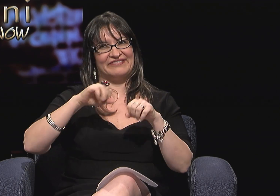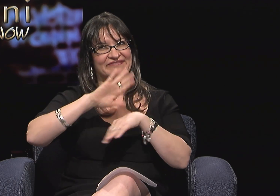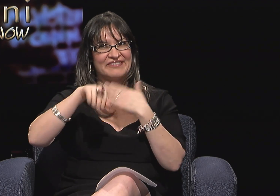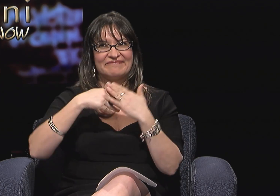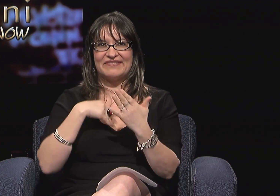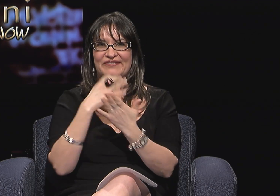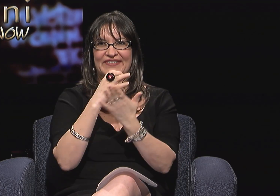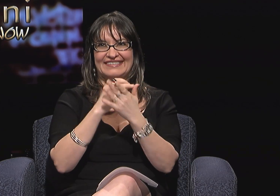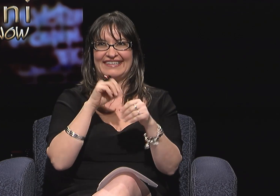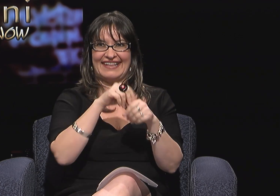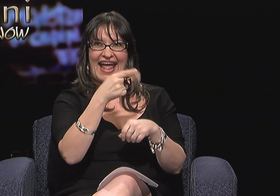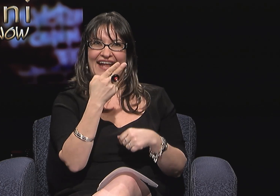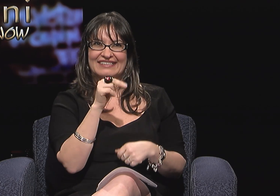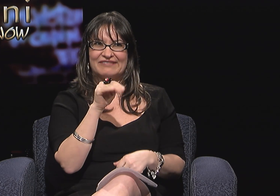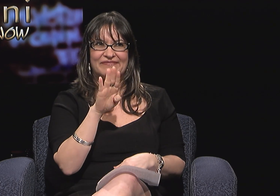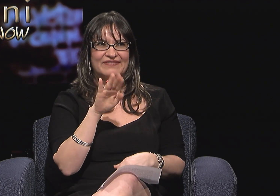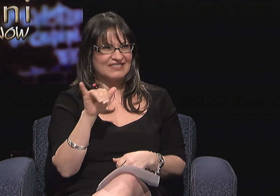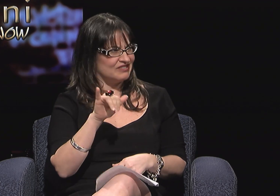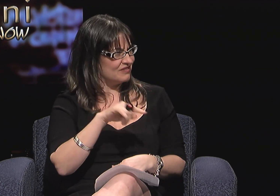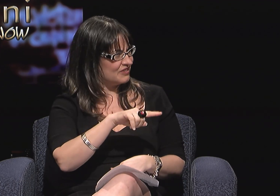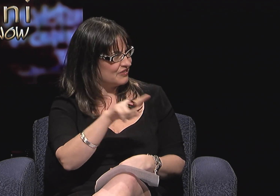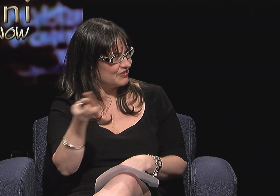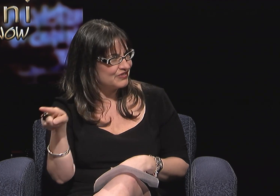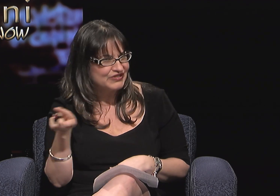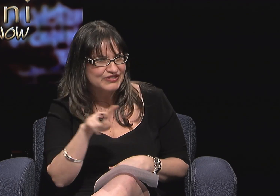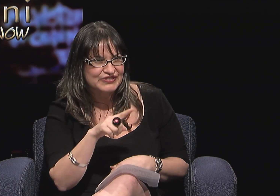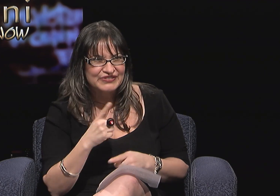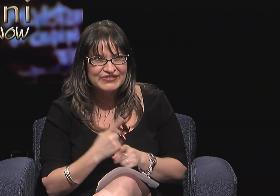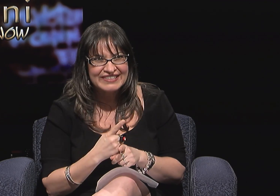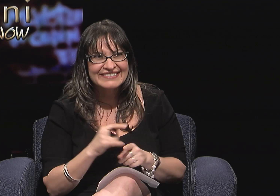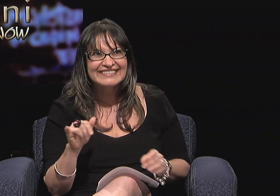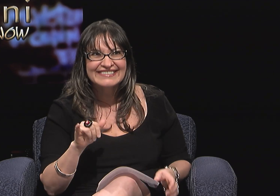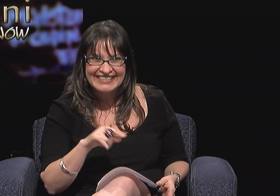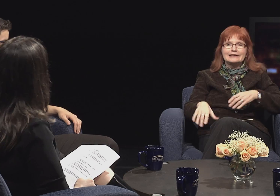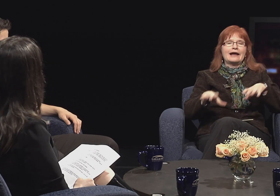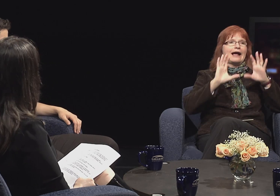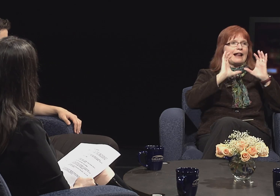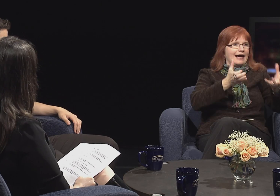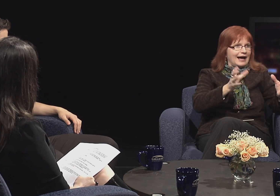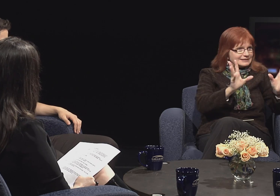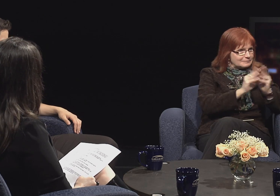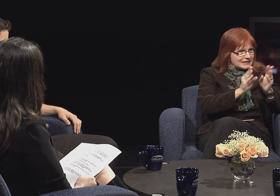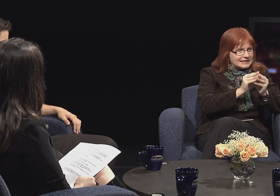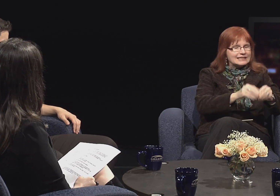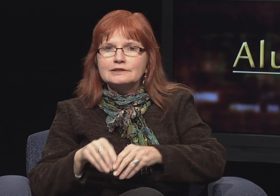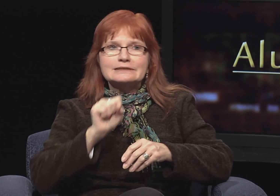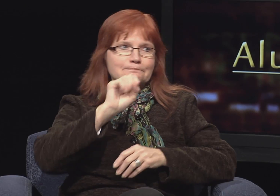when I was a student. Did you all have the same experience? Yes, I had classes there.